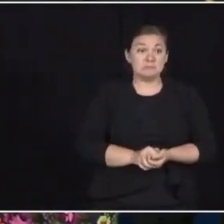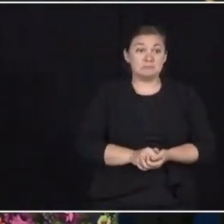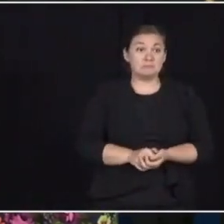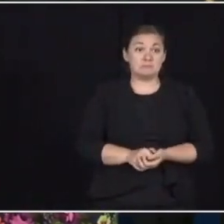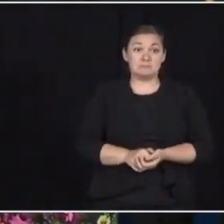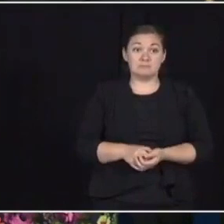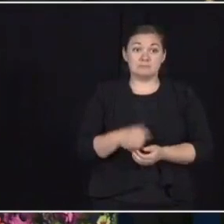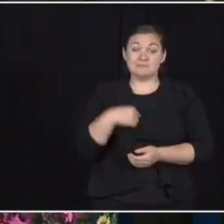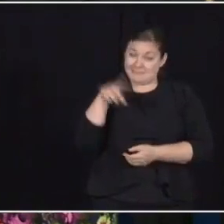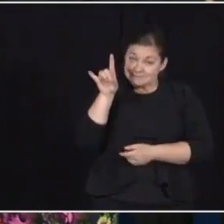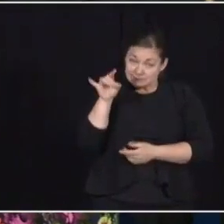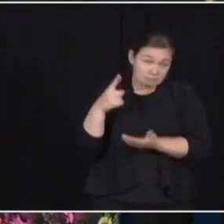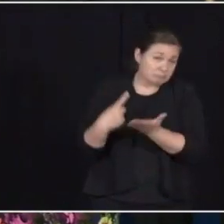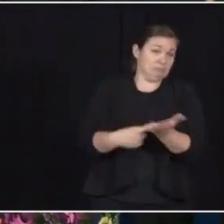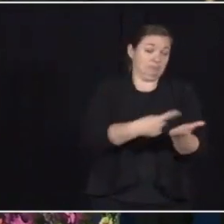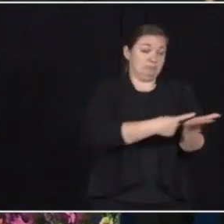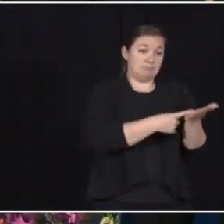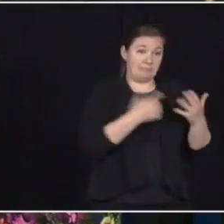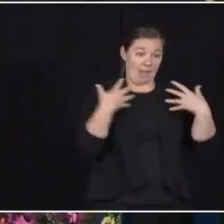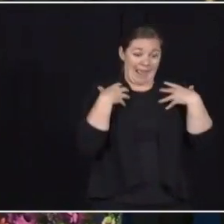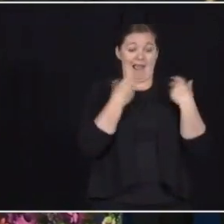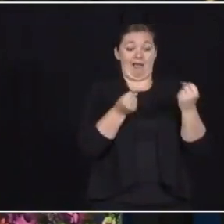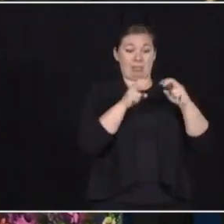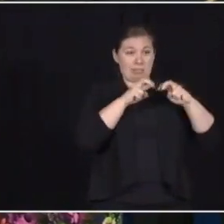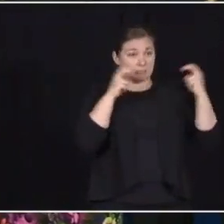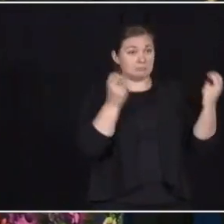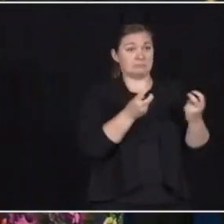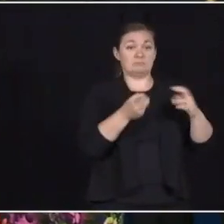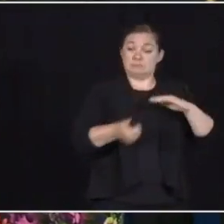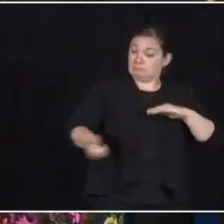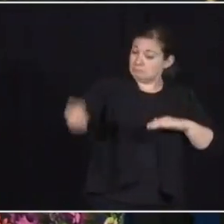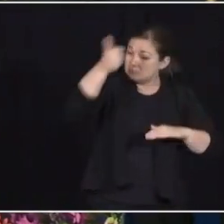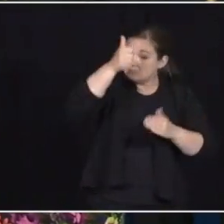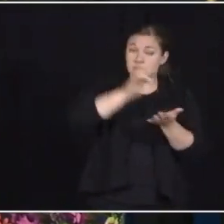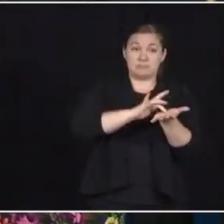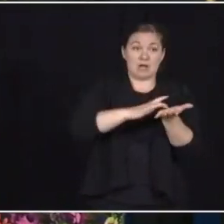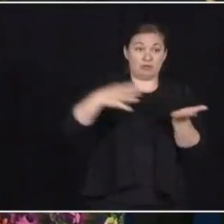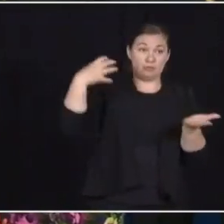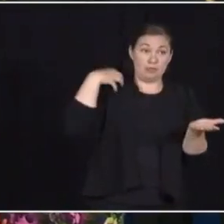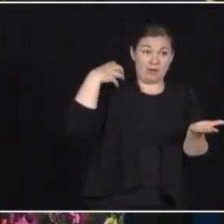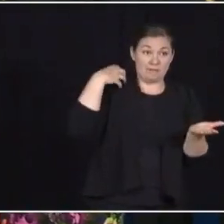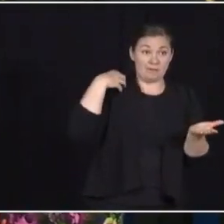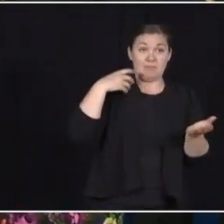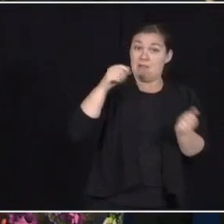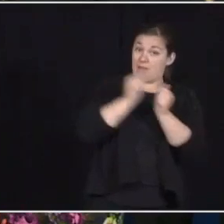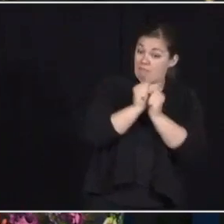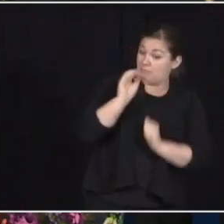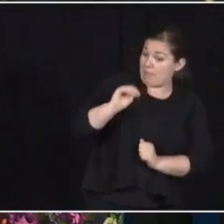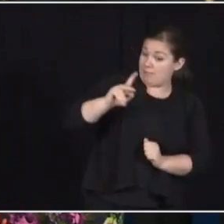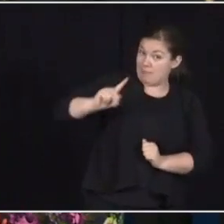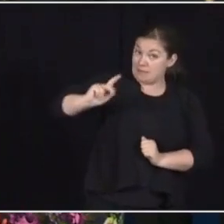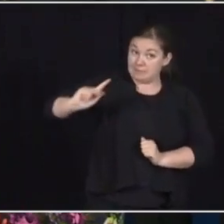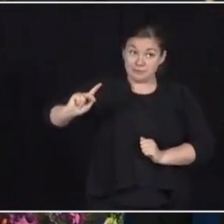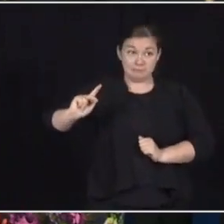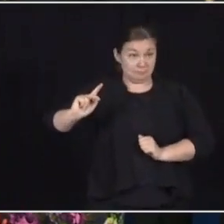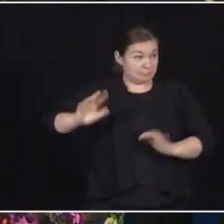And I spoke to a lot, to the health table and to the MVPs into the chief medical officer, who were saying that up in North Bay,